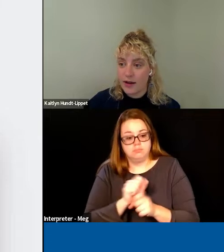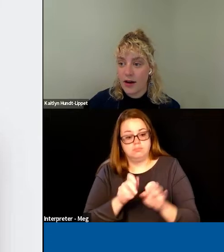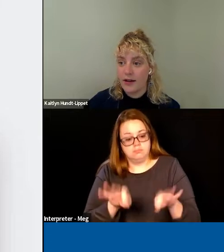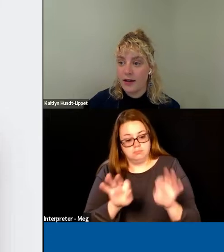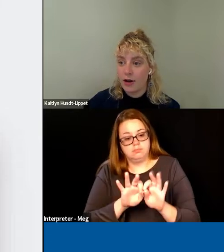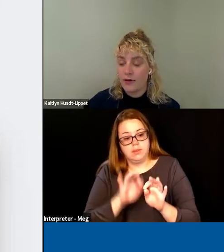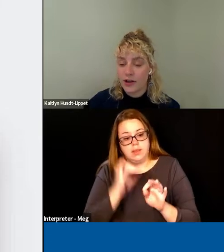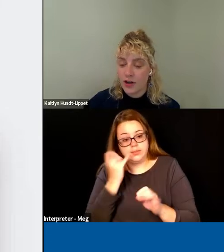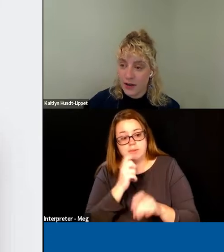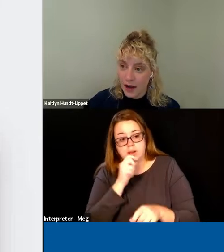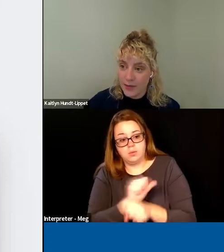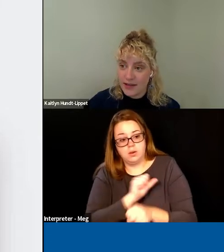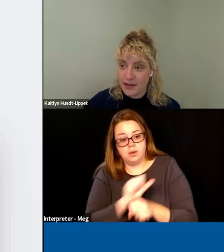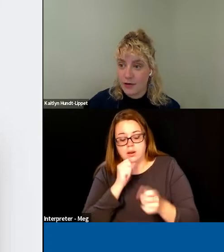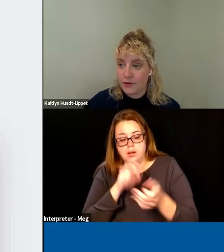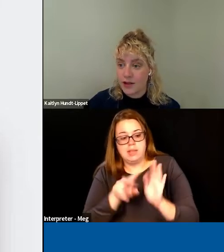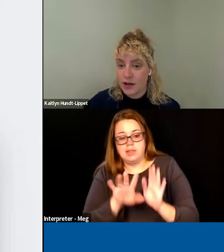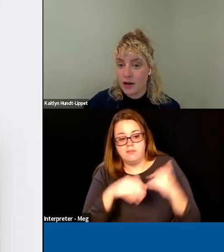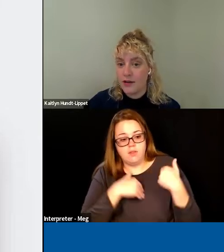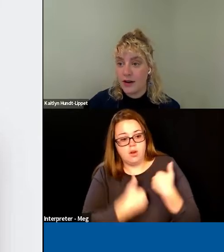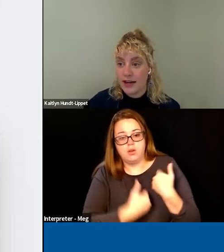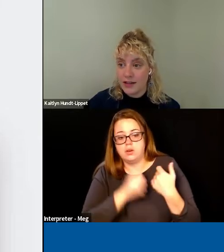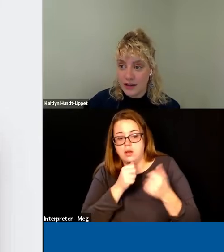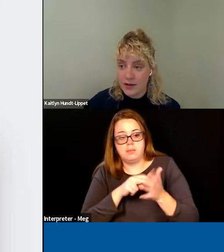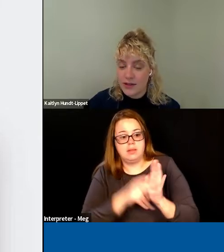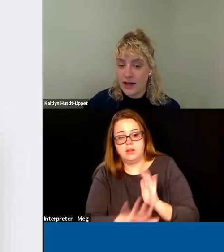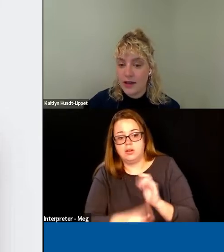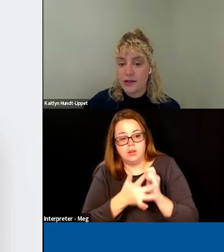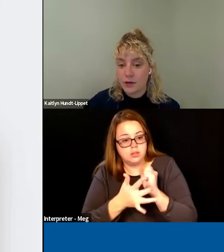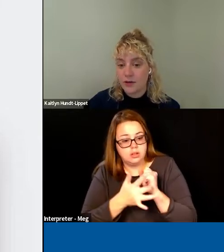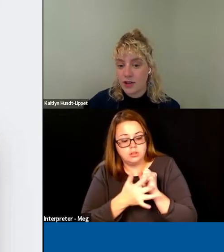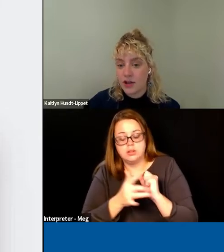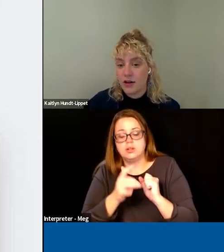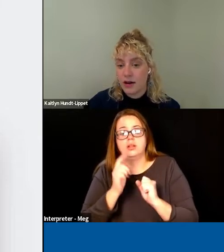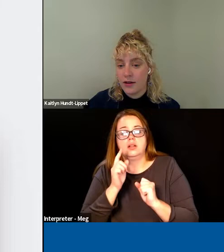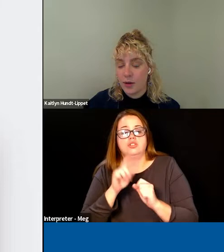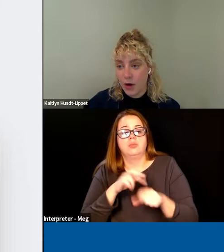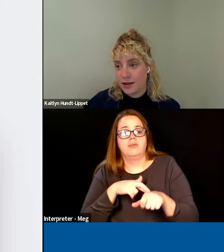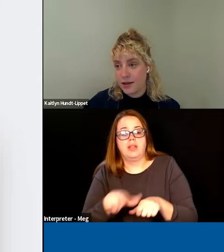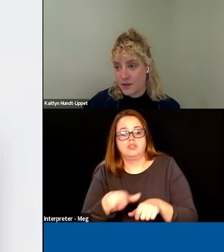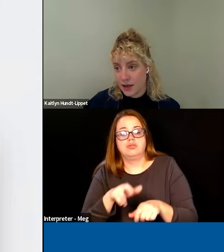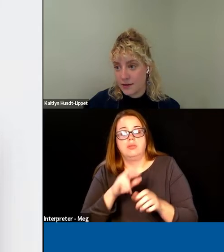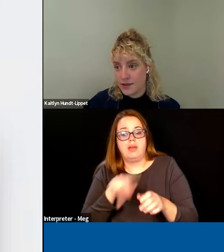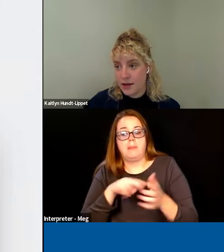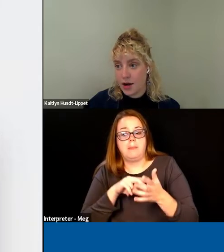it's not a reflection on them. It's not a reflection on their ATs. It's a reflection on the product themselves